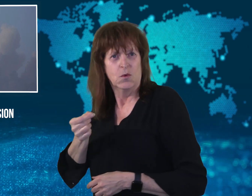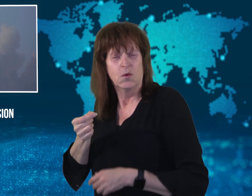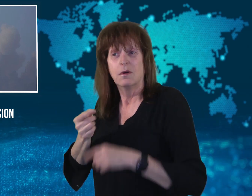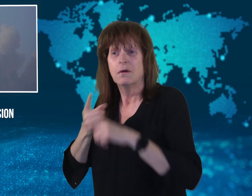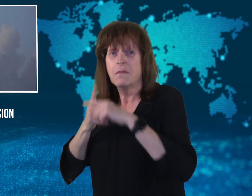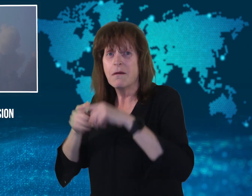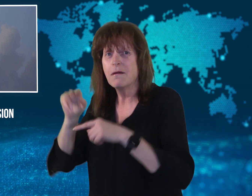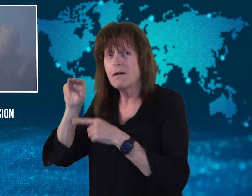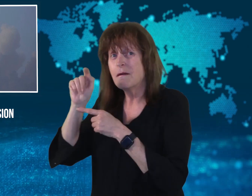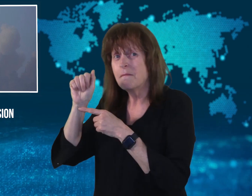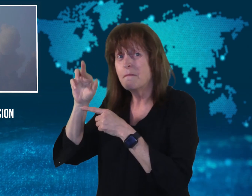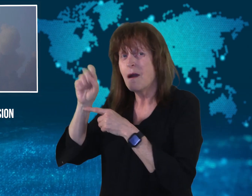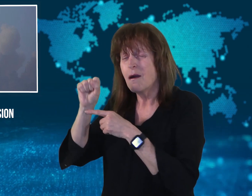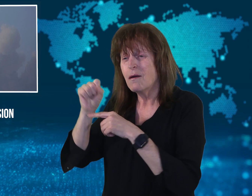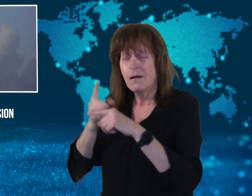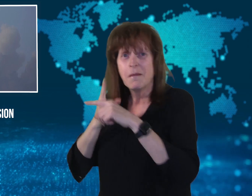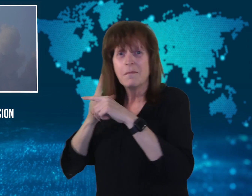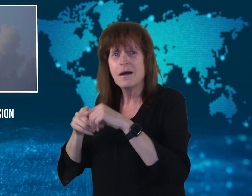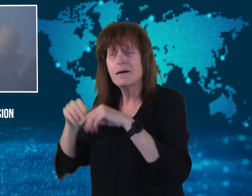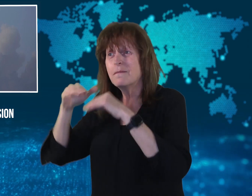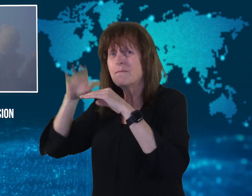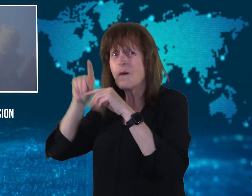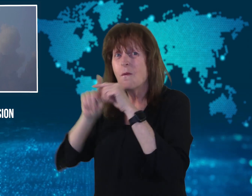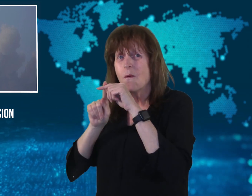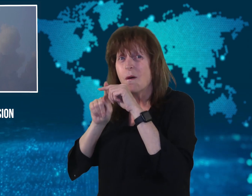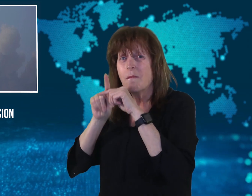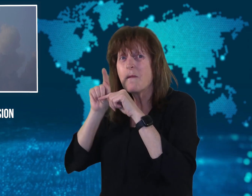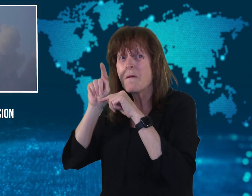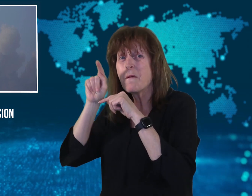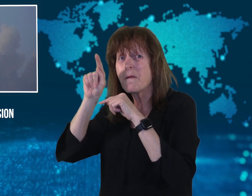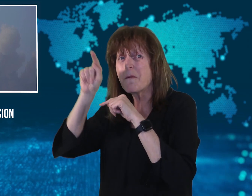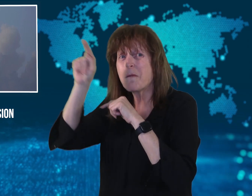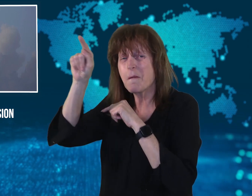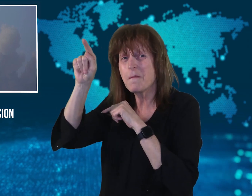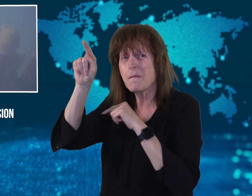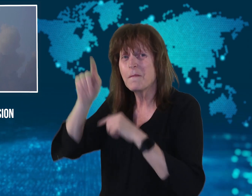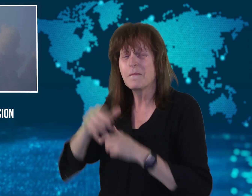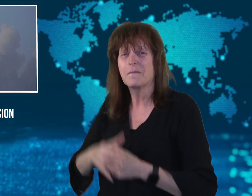the Moon, Mars, and beyond.